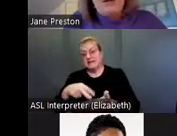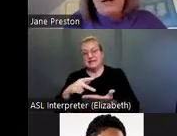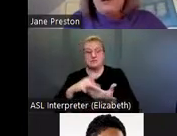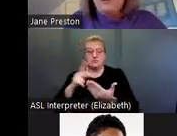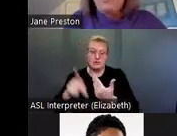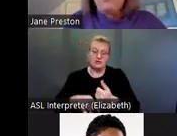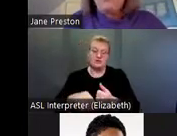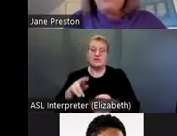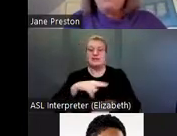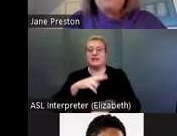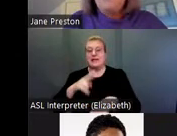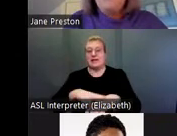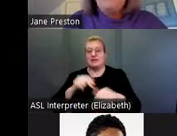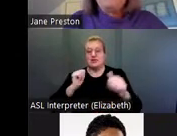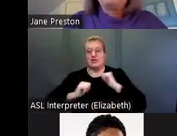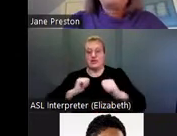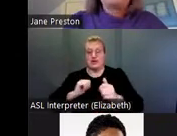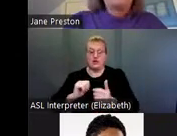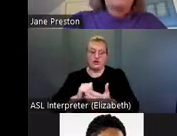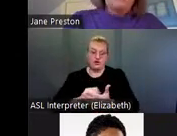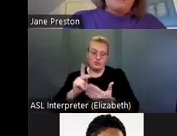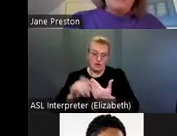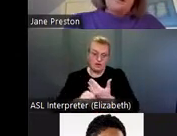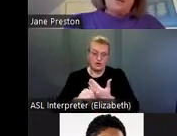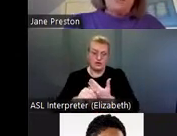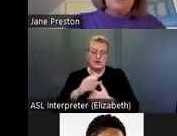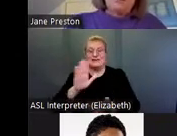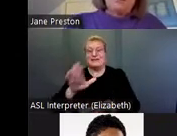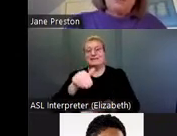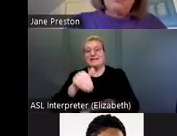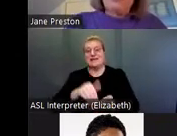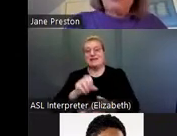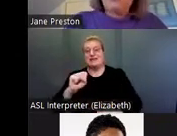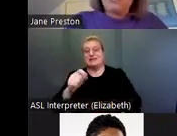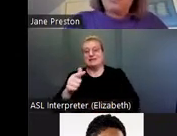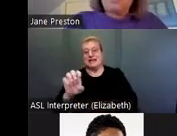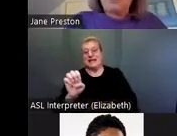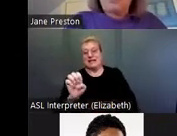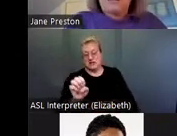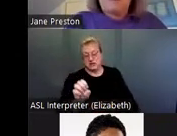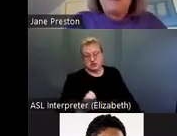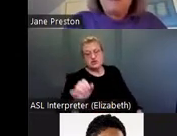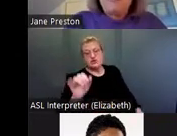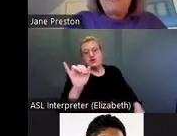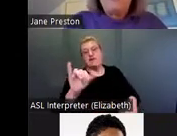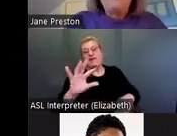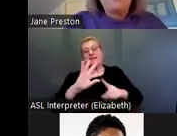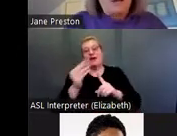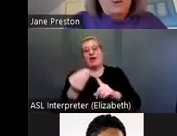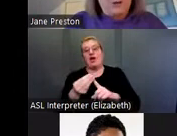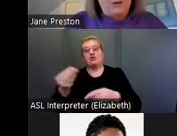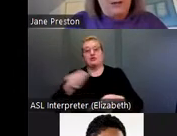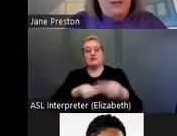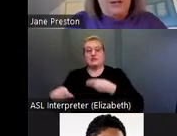our national programs. And Center Stage, which is a cultural exchange program internationally